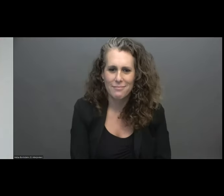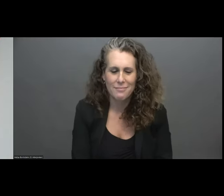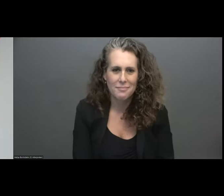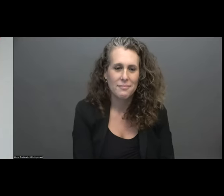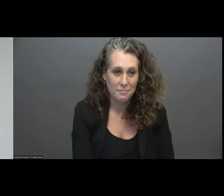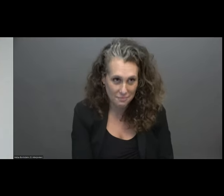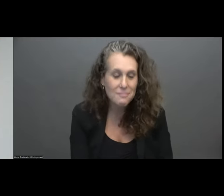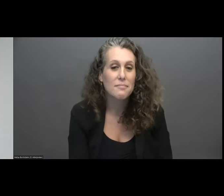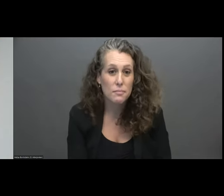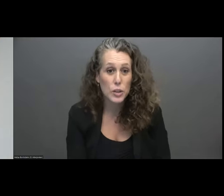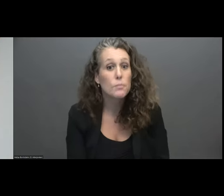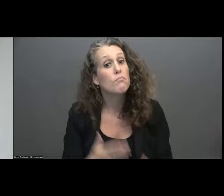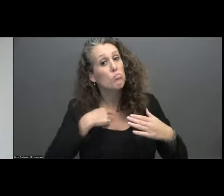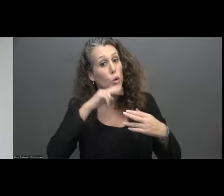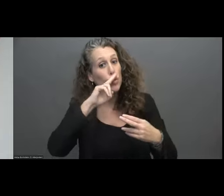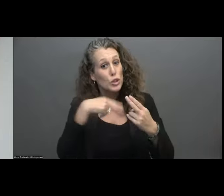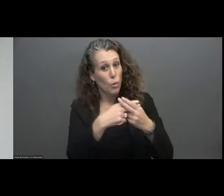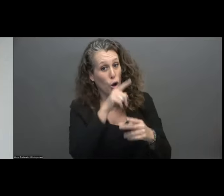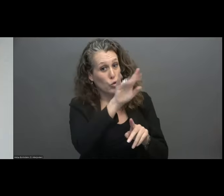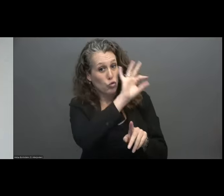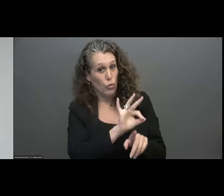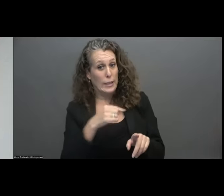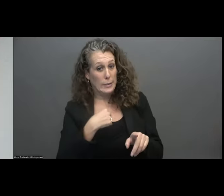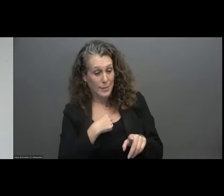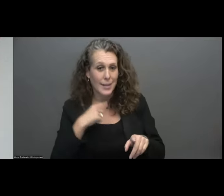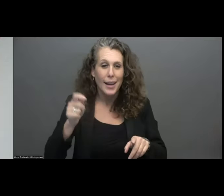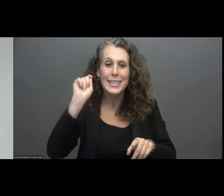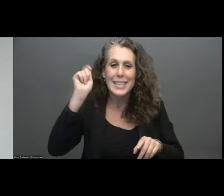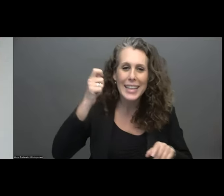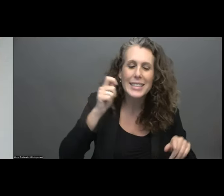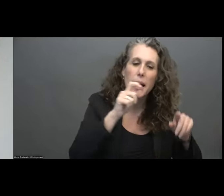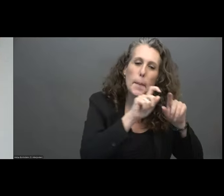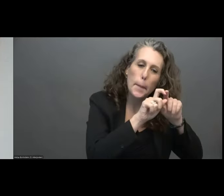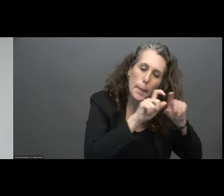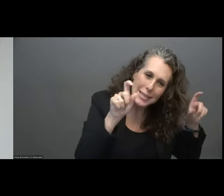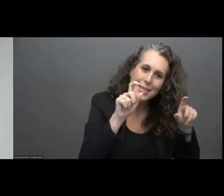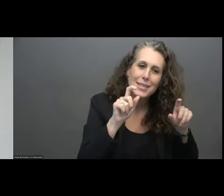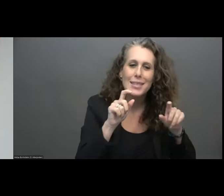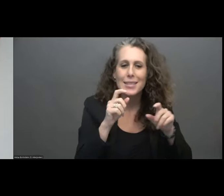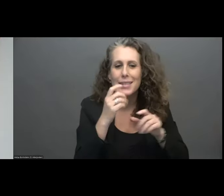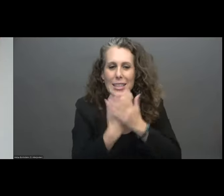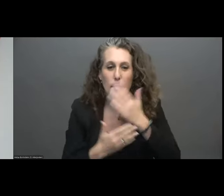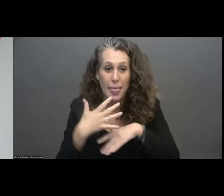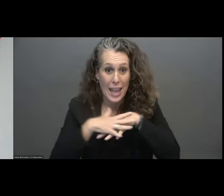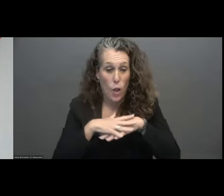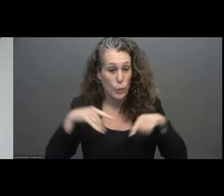16:39:22 They Kenya business and disability network in Kenya is the National Business